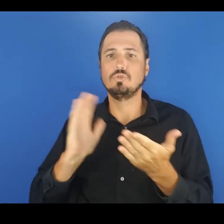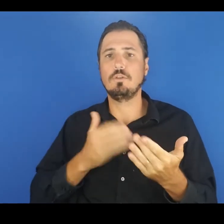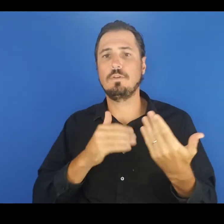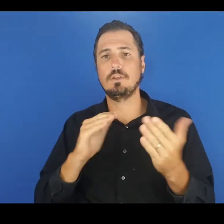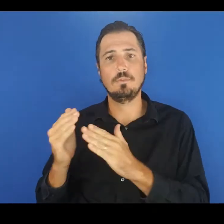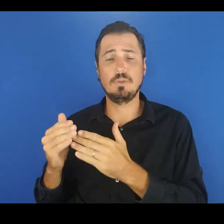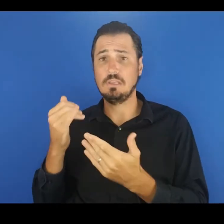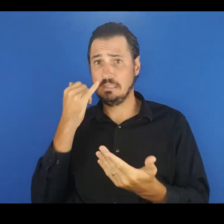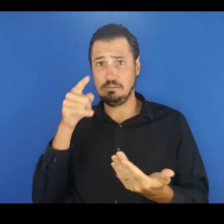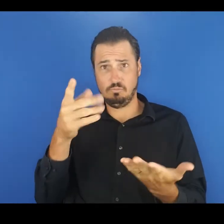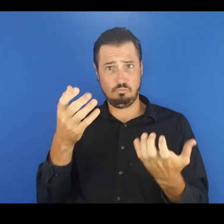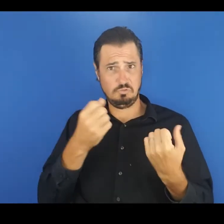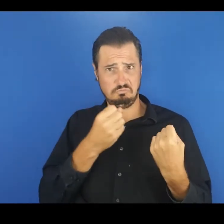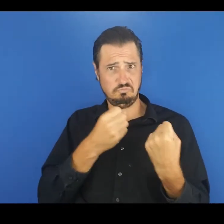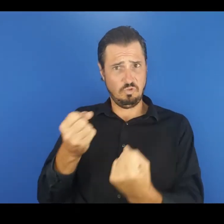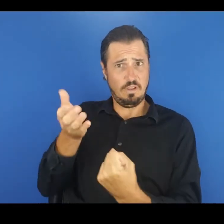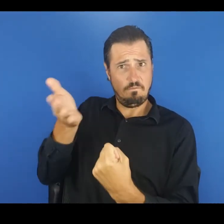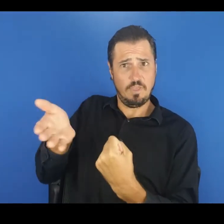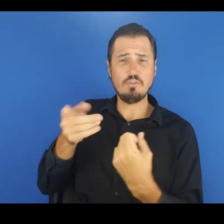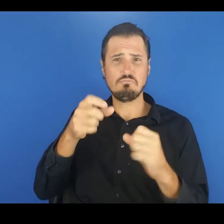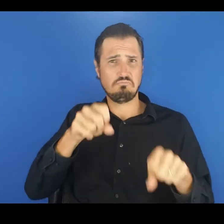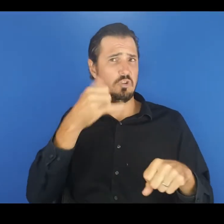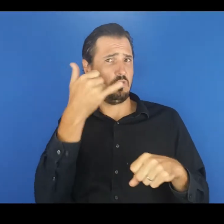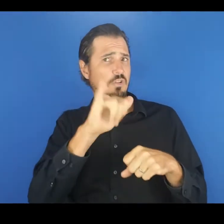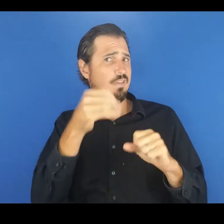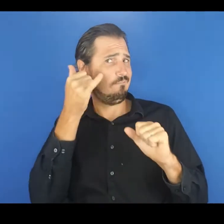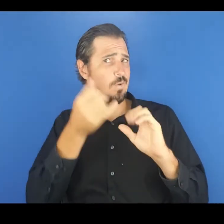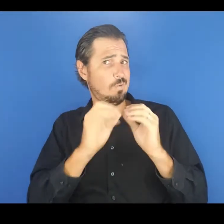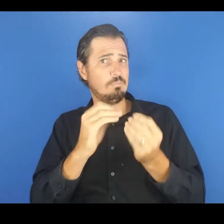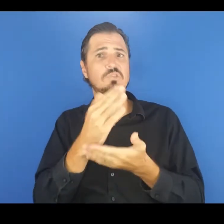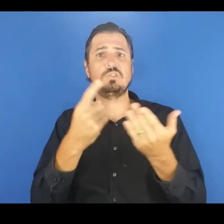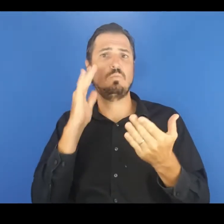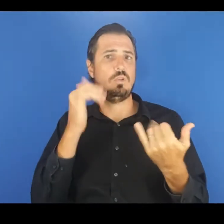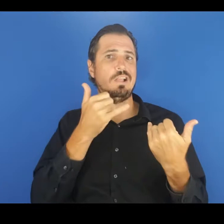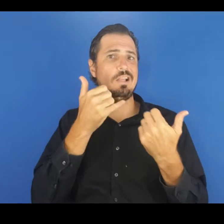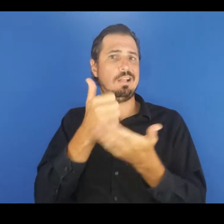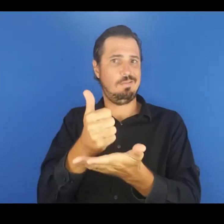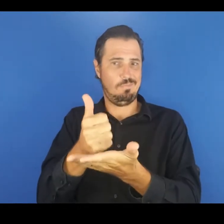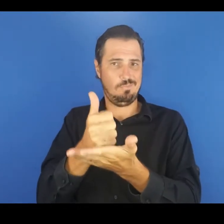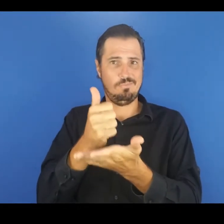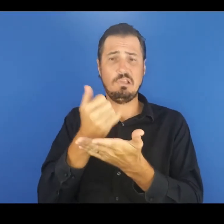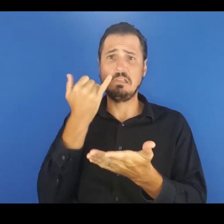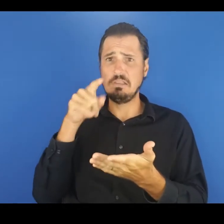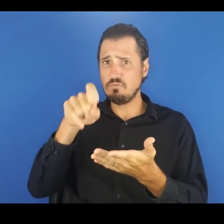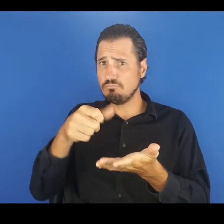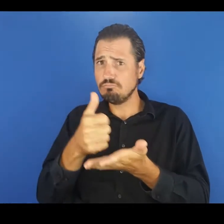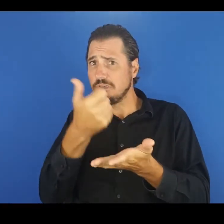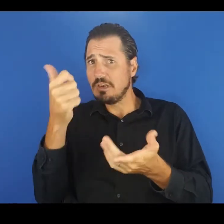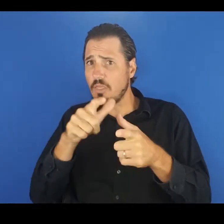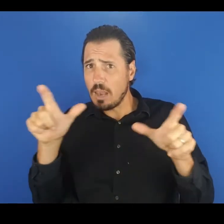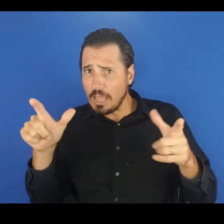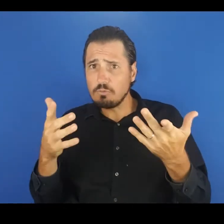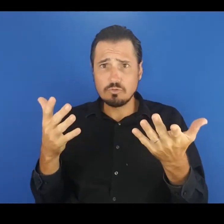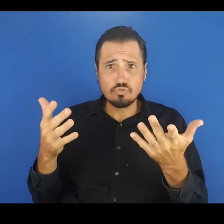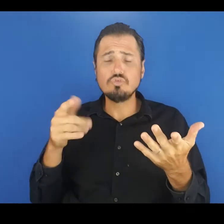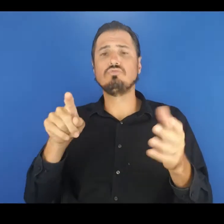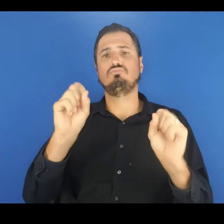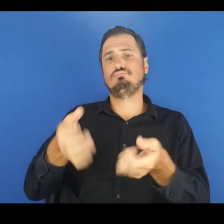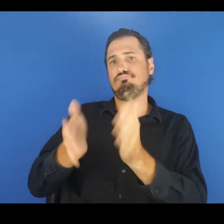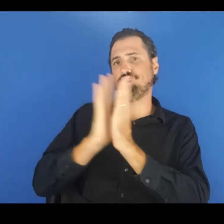Anyone who needs a ride to a clinic can call the hotline for assistance. Multilanguage assistance is available upon request